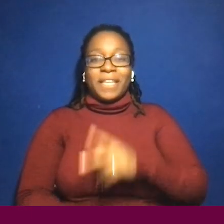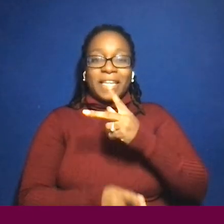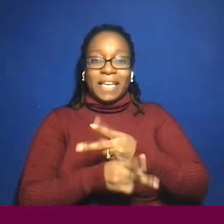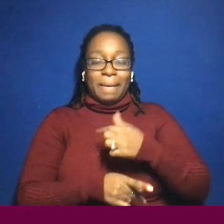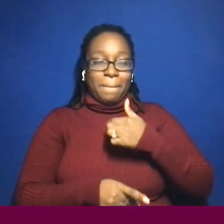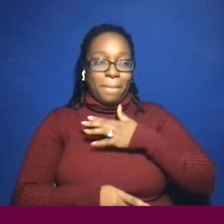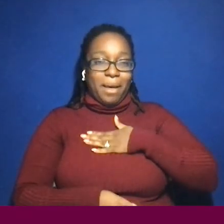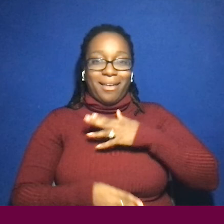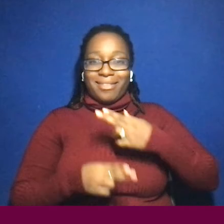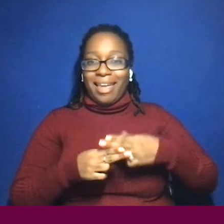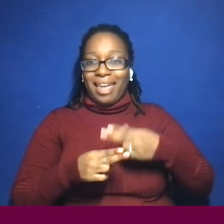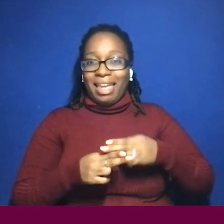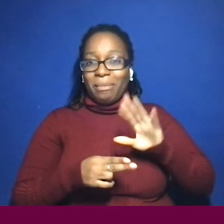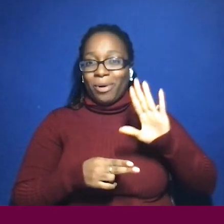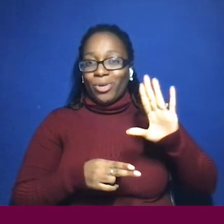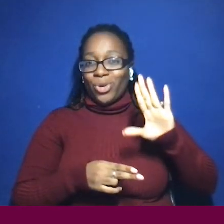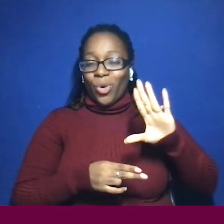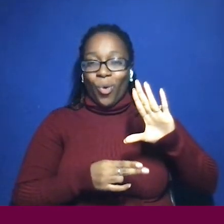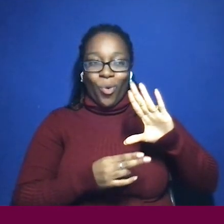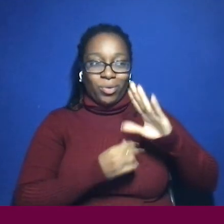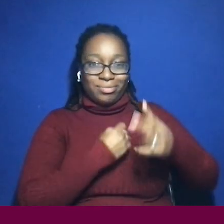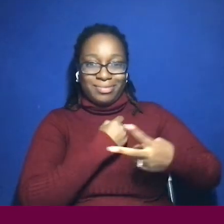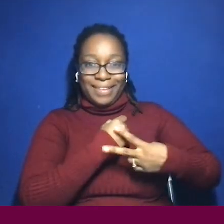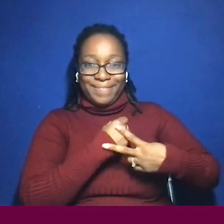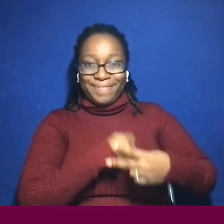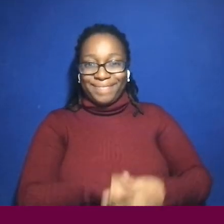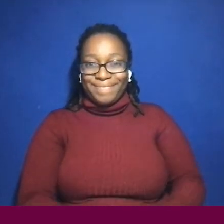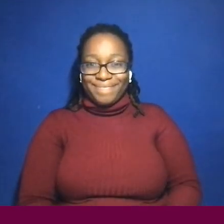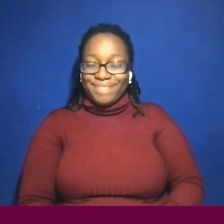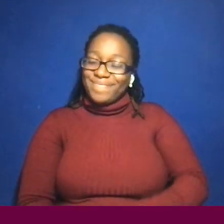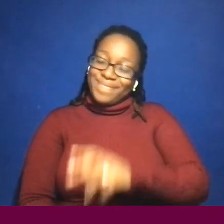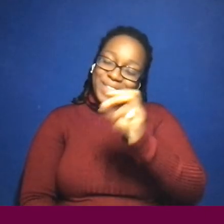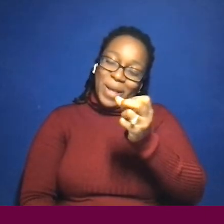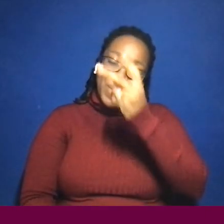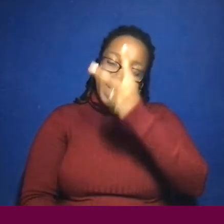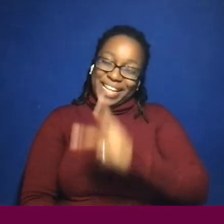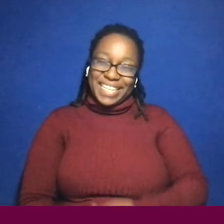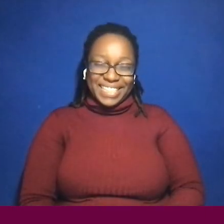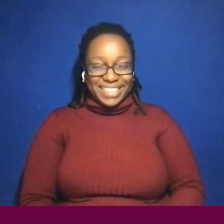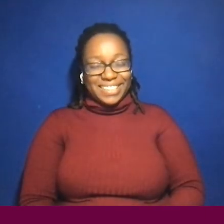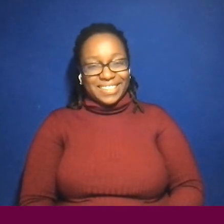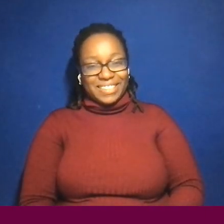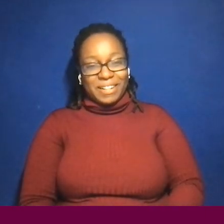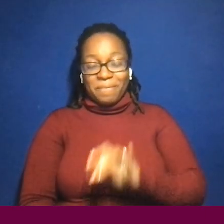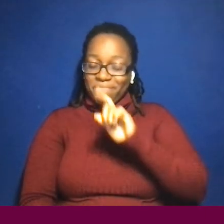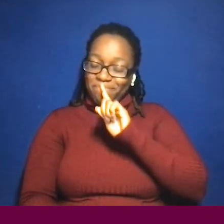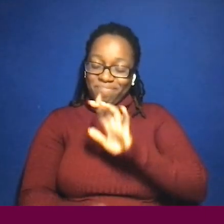Marcie Roth: Okay. That's a promise.